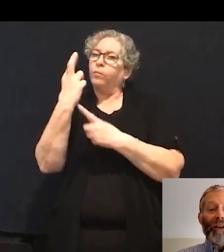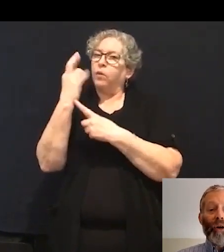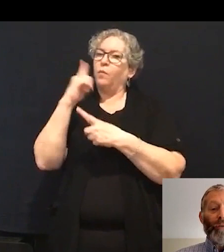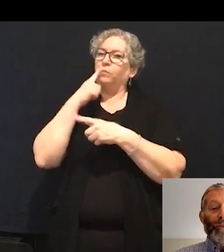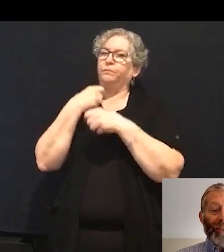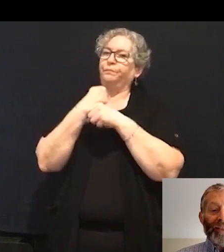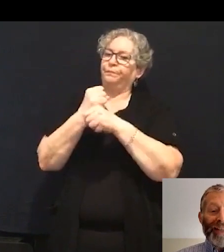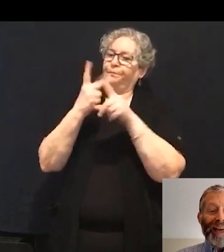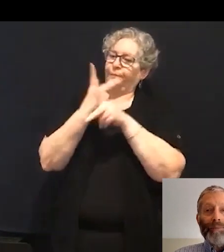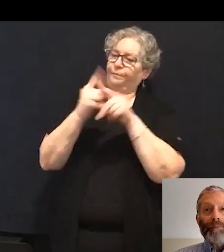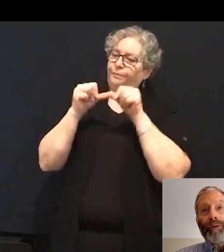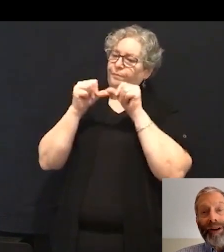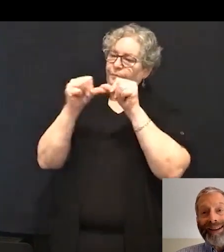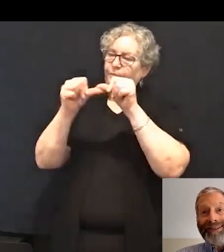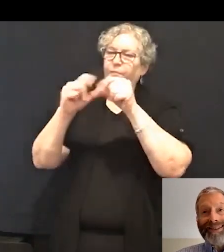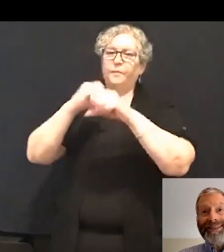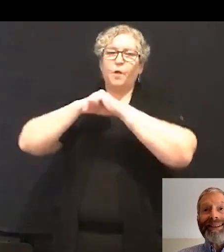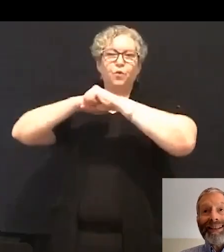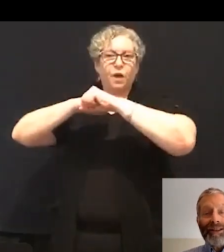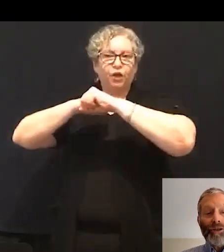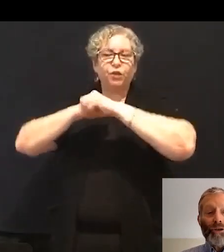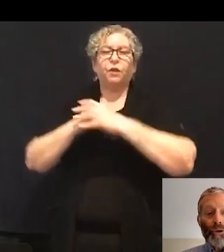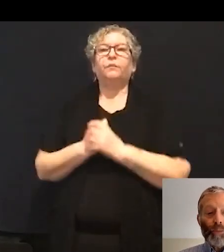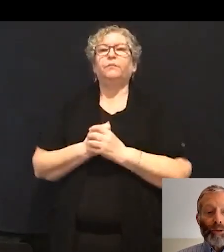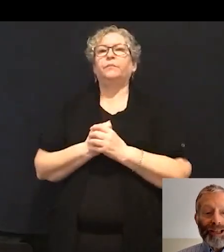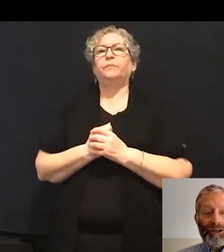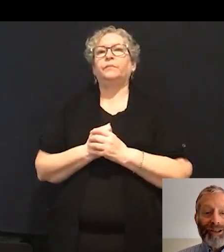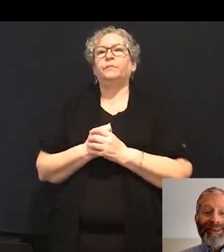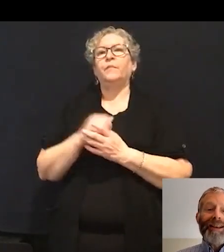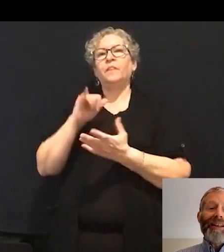And hopefully, that provides sustained neuroprotection.